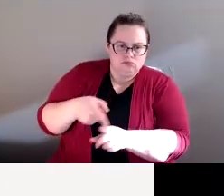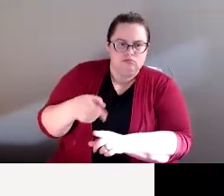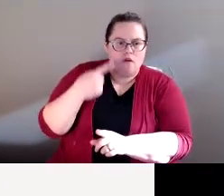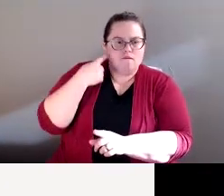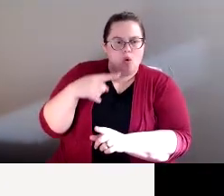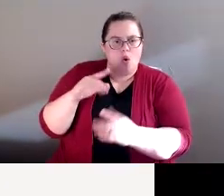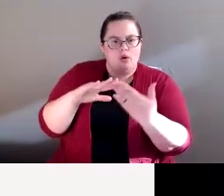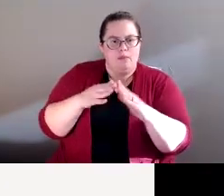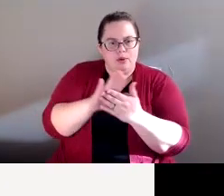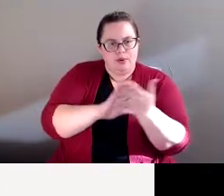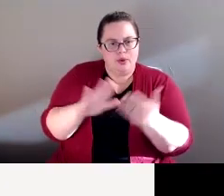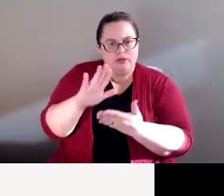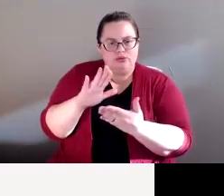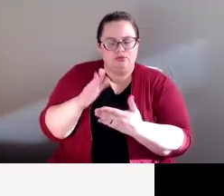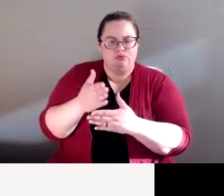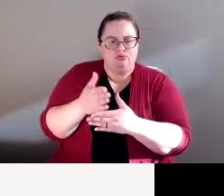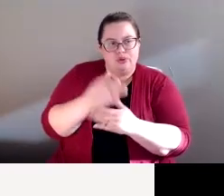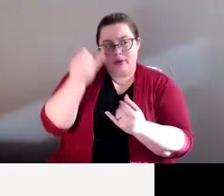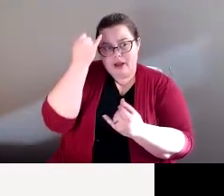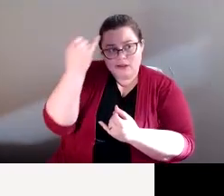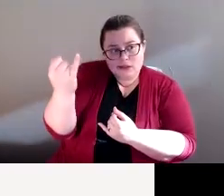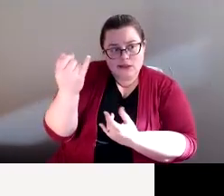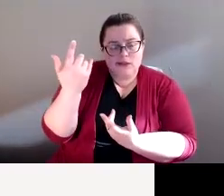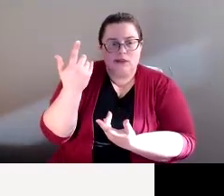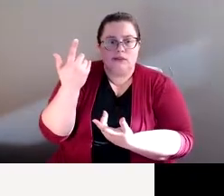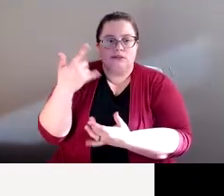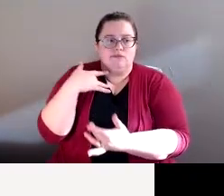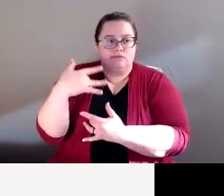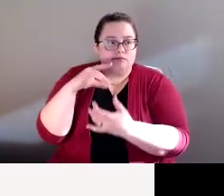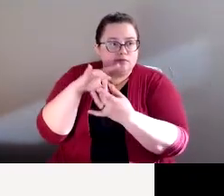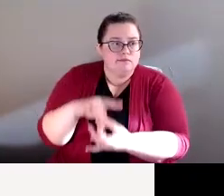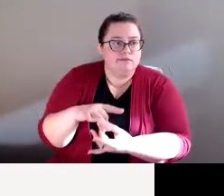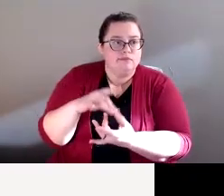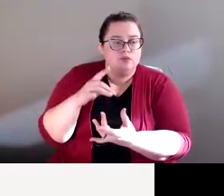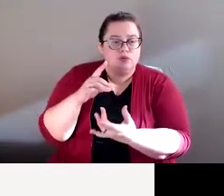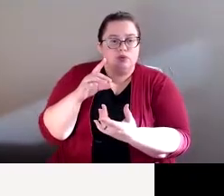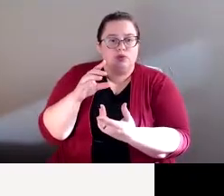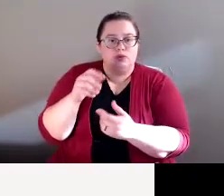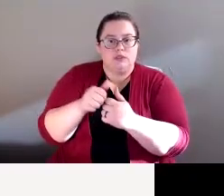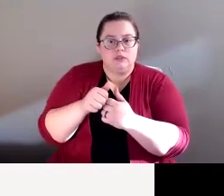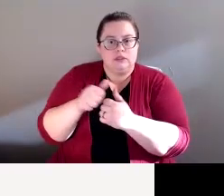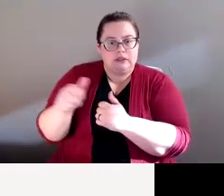and share ideas and concerns around distance education, educational technology, Canvas and whatnot.